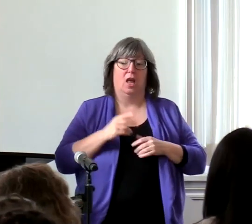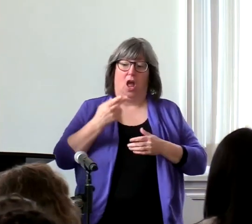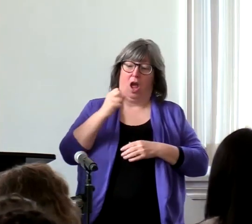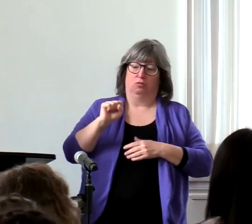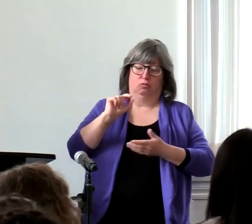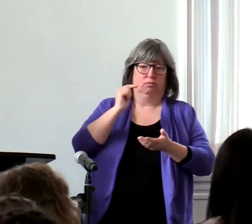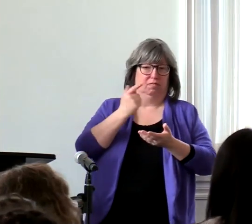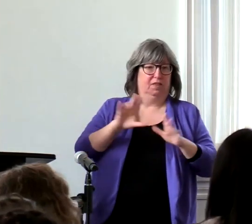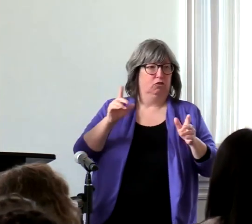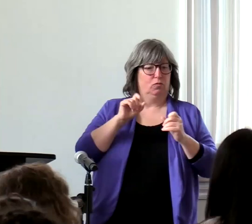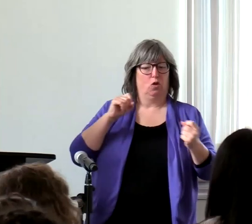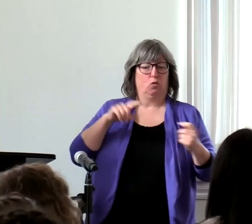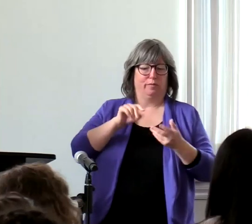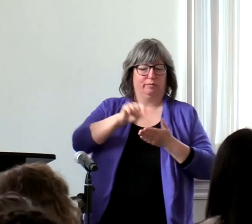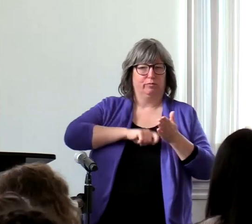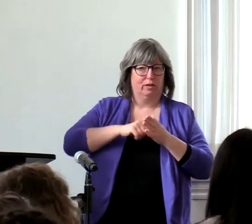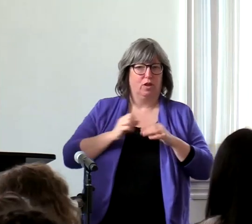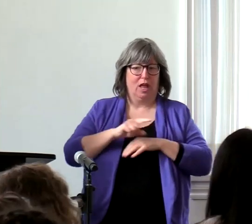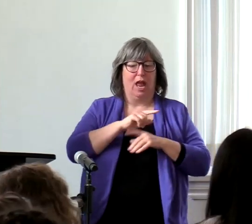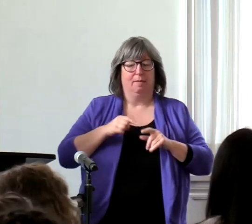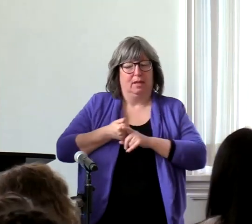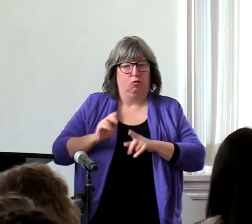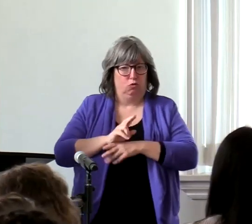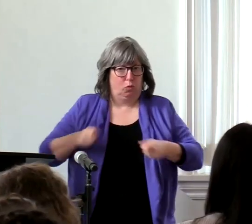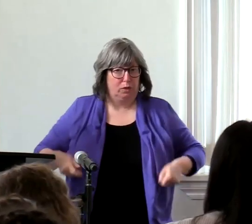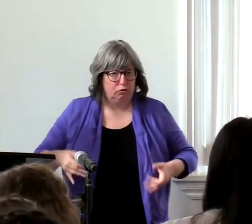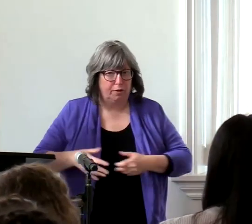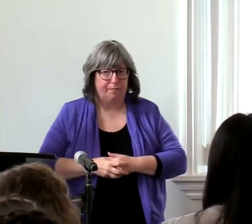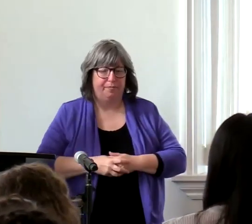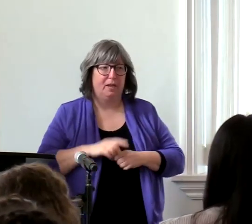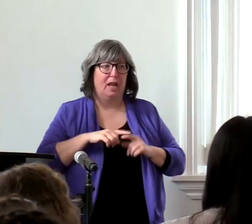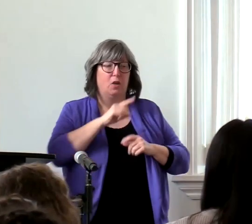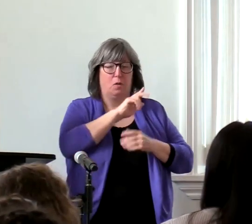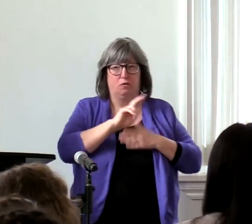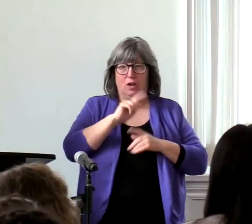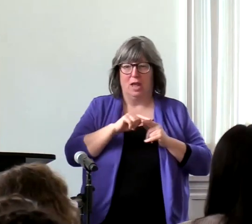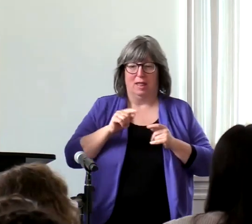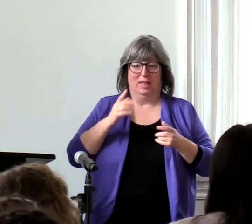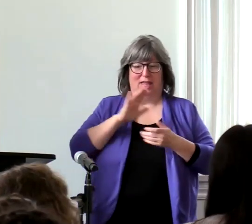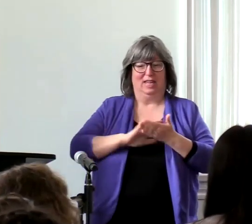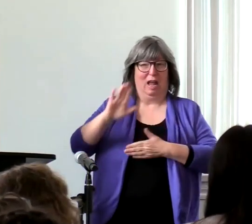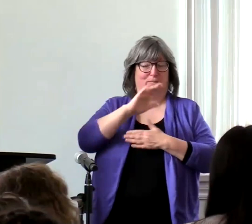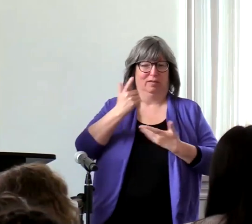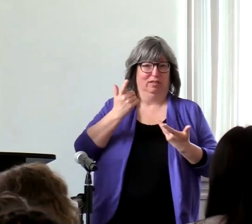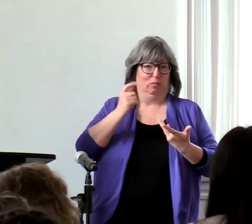In overcoming the challenges of being a wheelchair-user on a campus that often was (and remains) less-than-wheelchair- friendly,